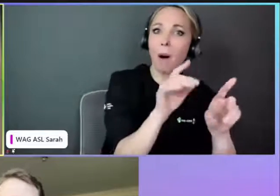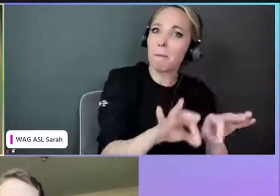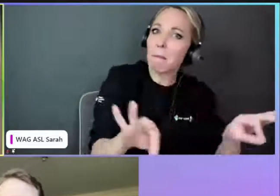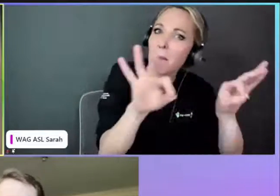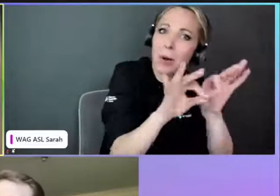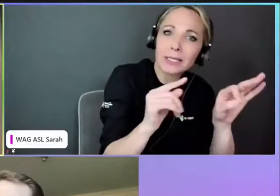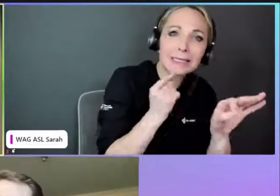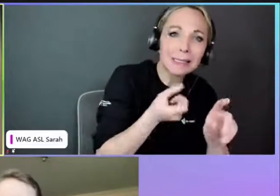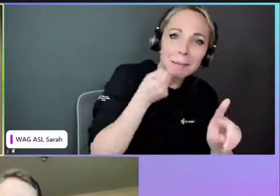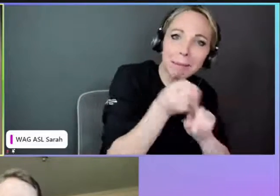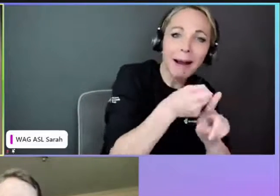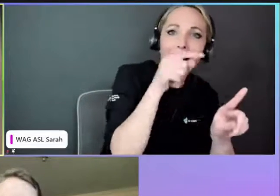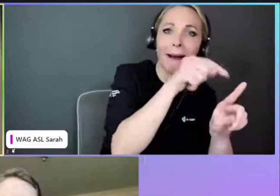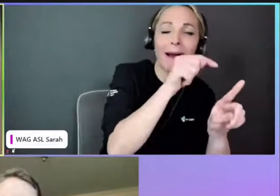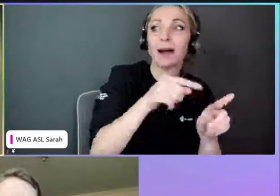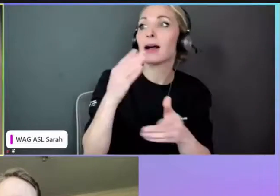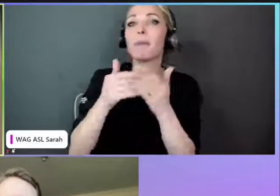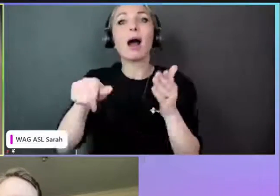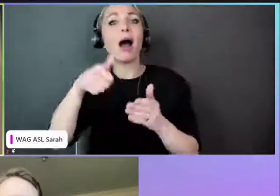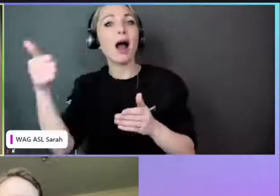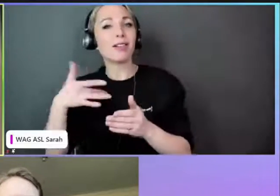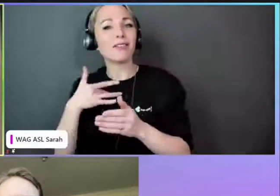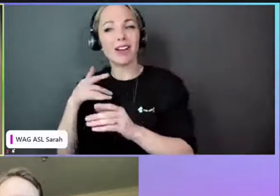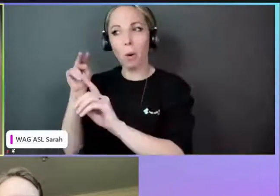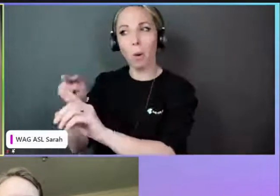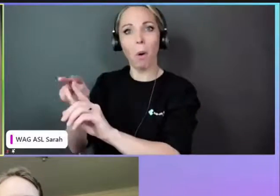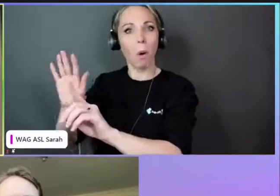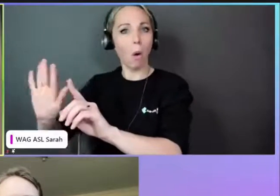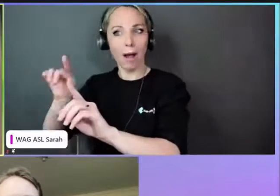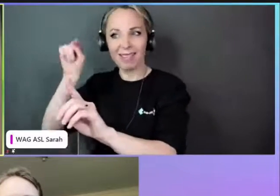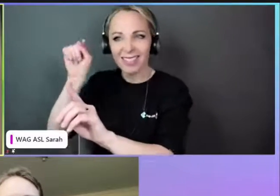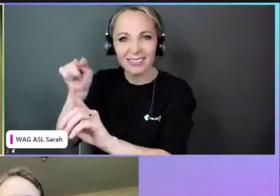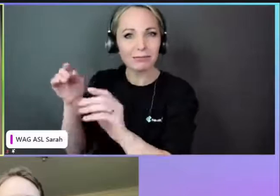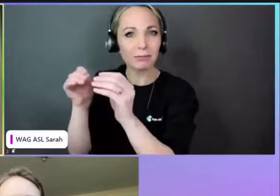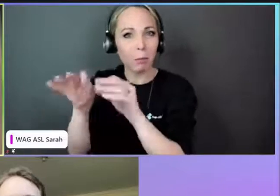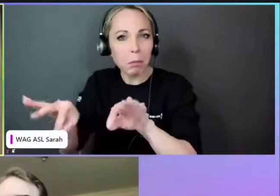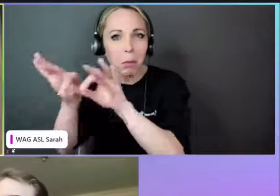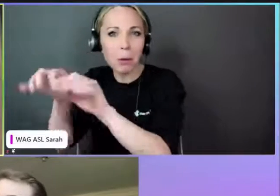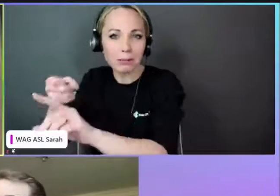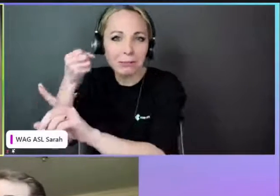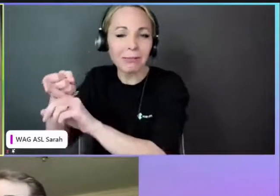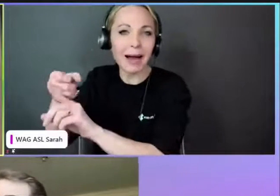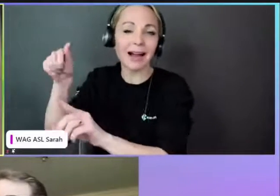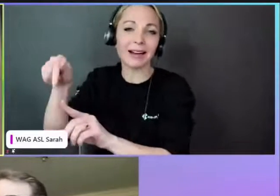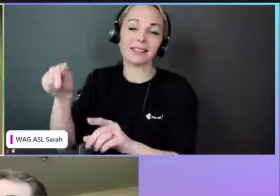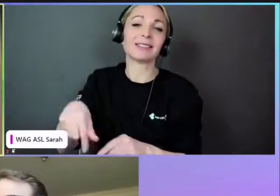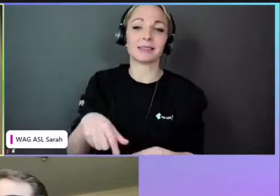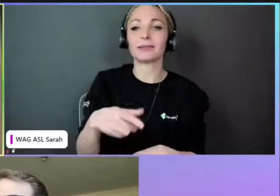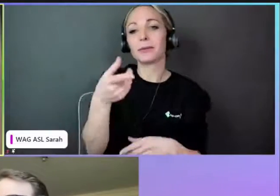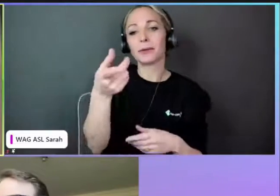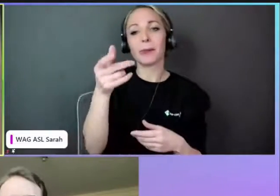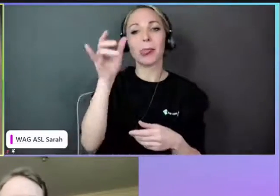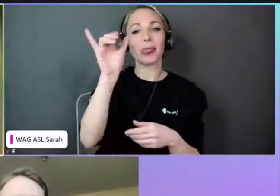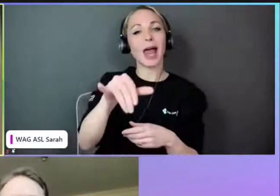Yeah, so there are a lot of different ways to deal with that within the tool. Customized rule sets and axe-core are always an option,